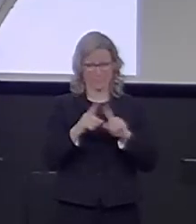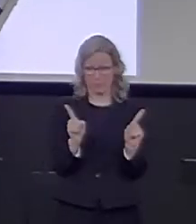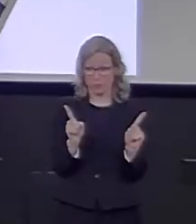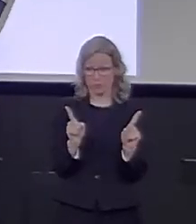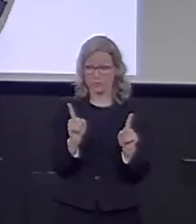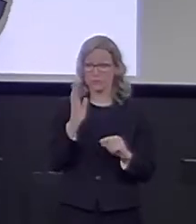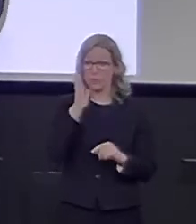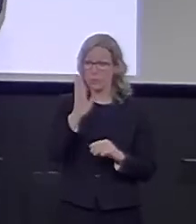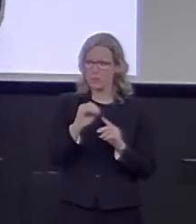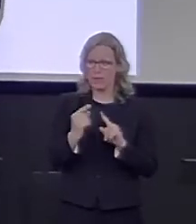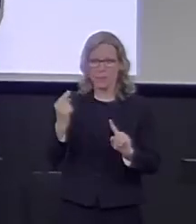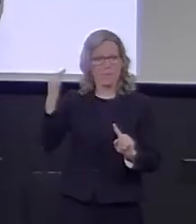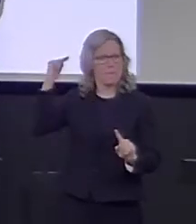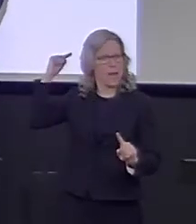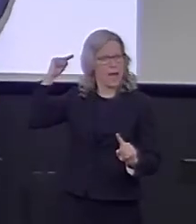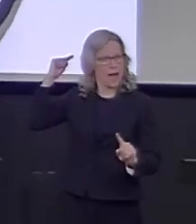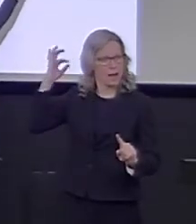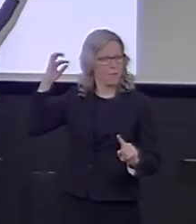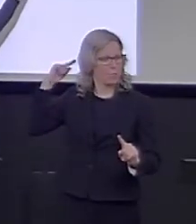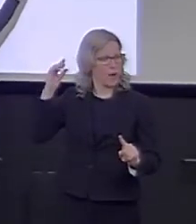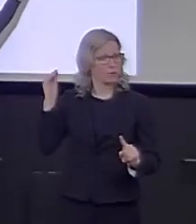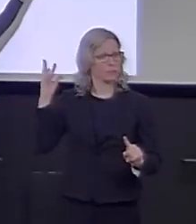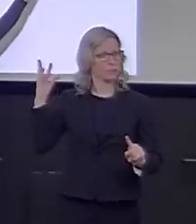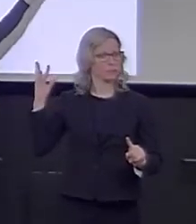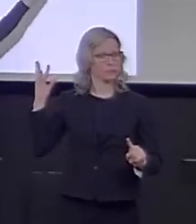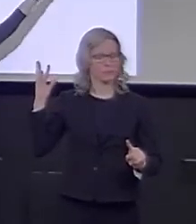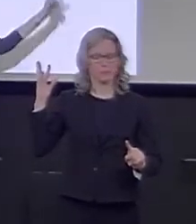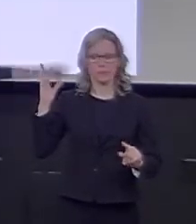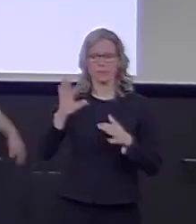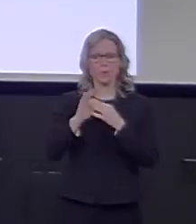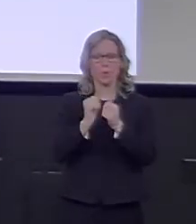having to do with face sensitivity and the visual cortex.